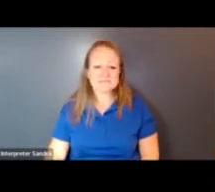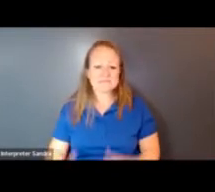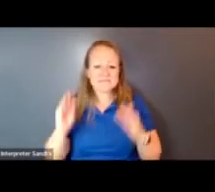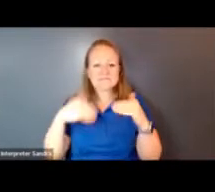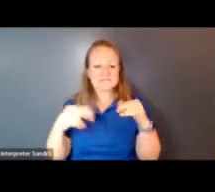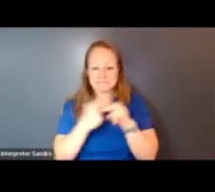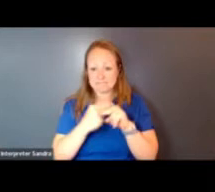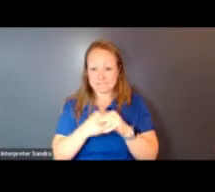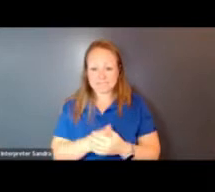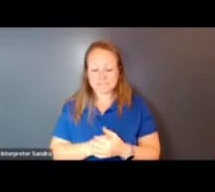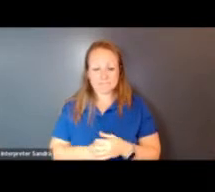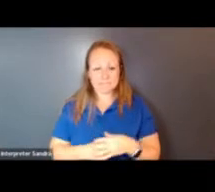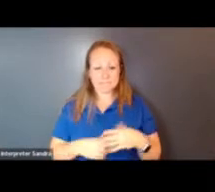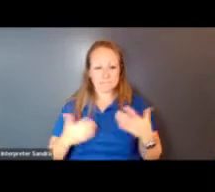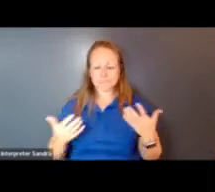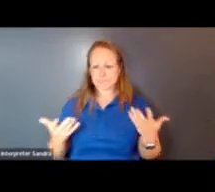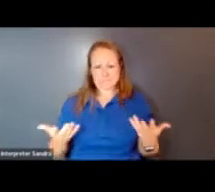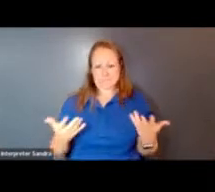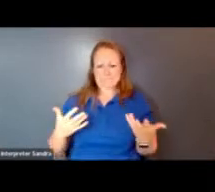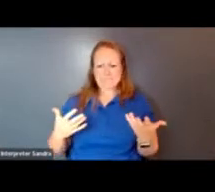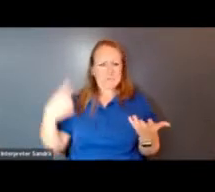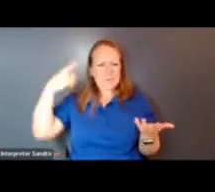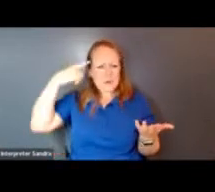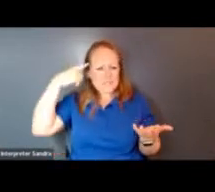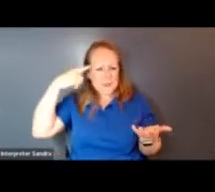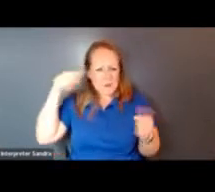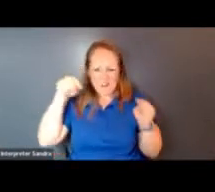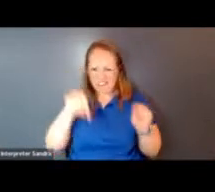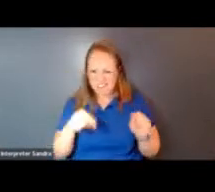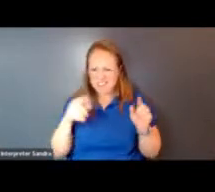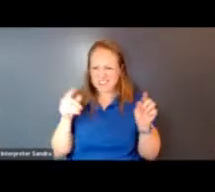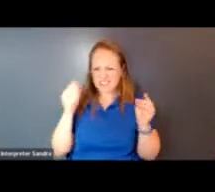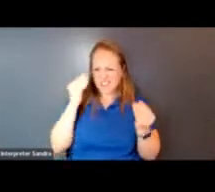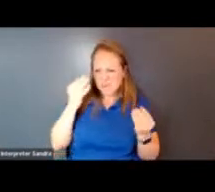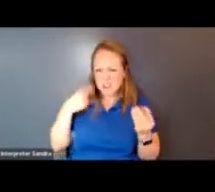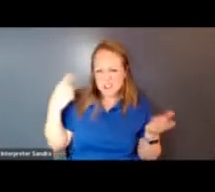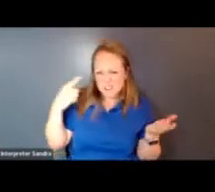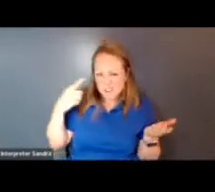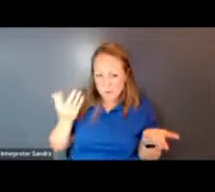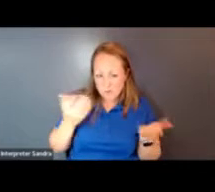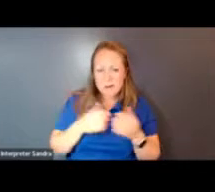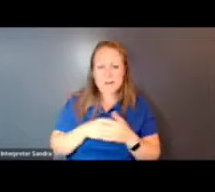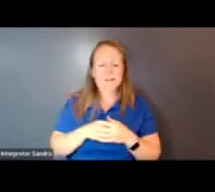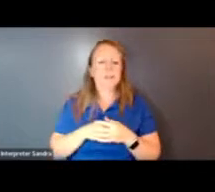So why are we even talking about this? Why does information and assistance and self direction really matter? And I think you